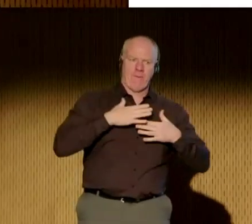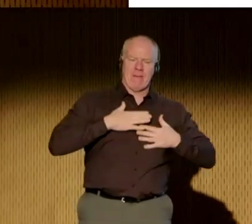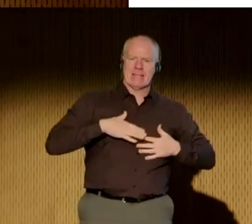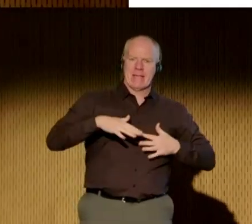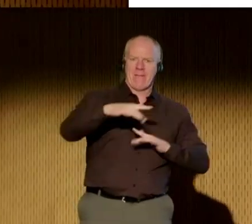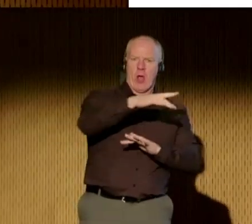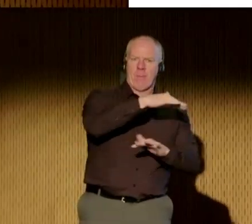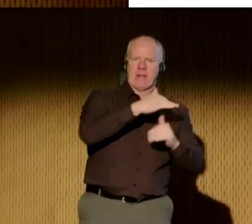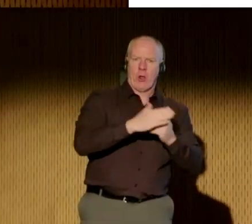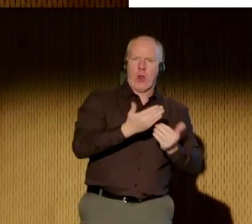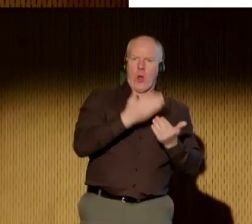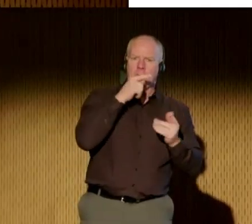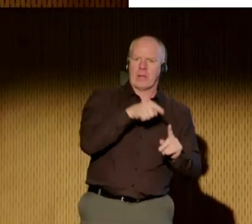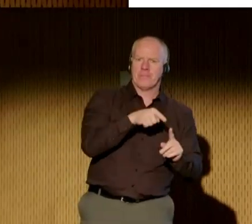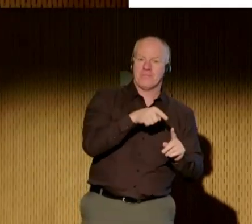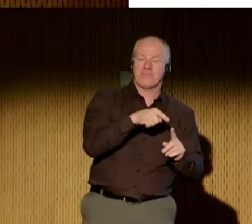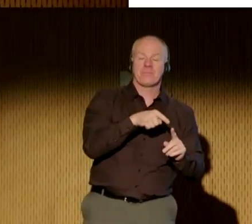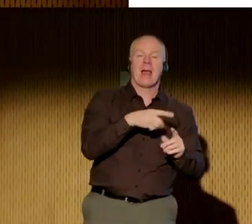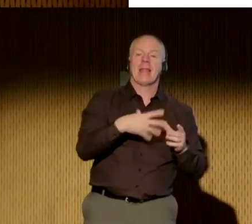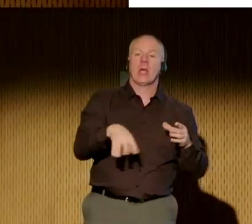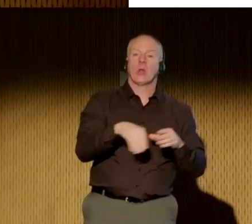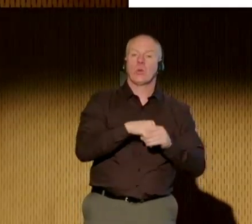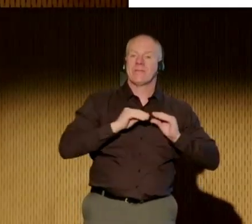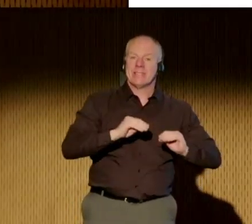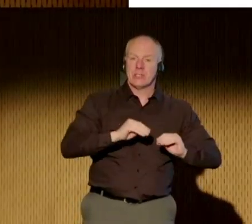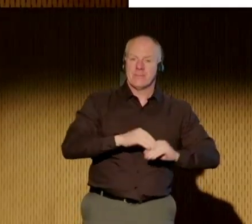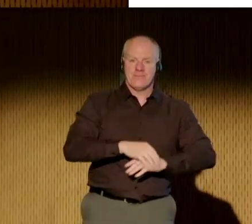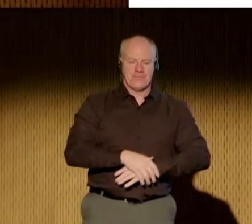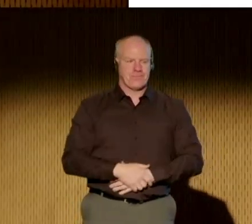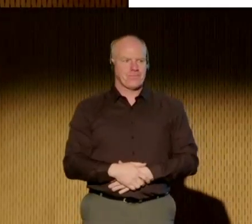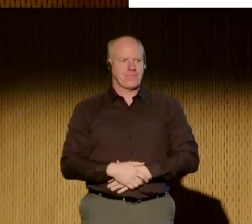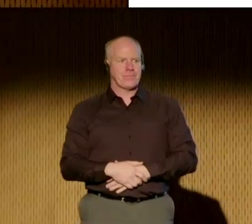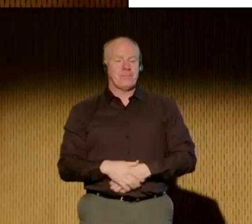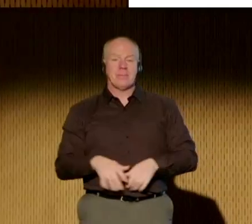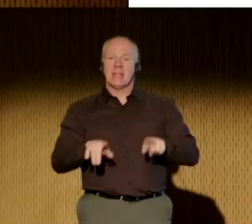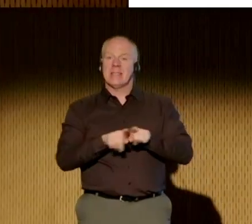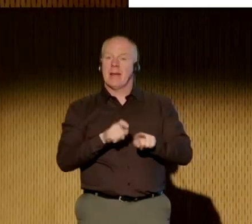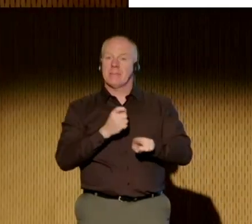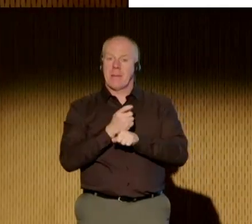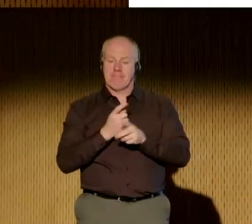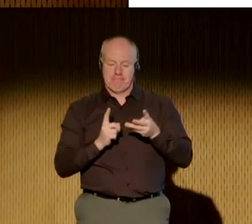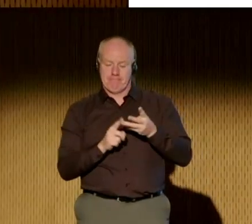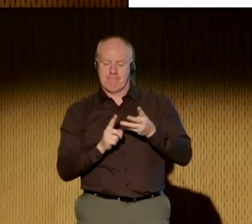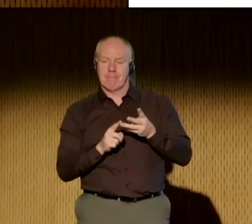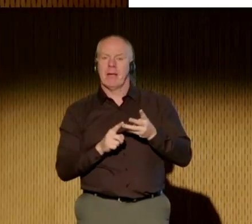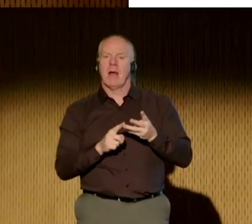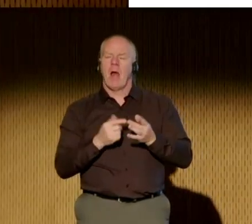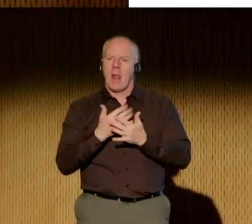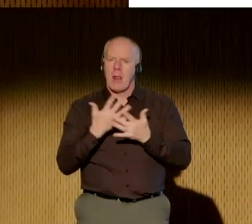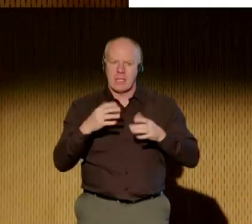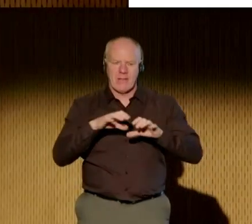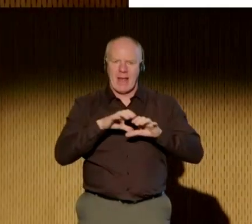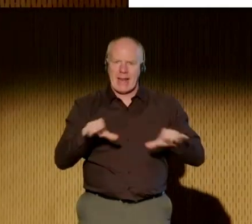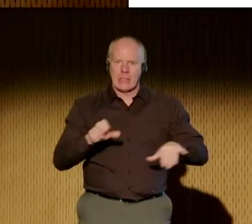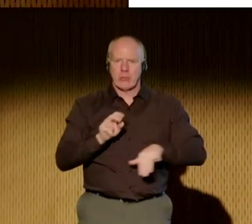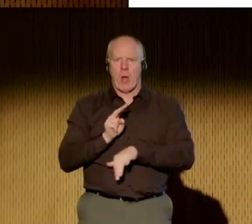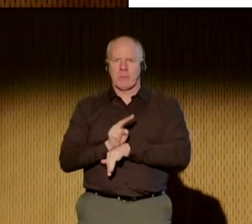environment and inclusive teaching. In addition to that we did a lot of classroom observations,